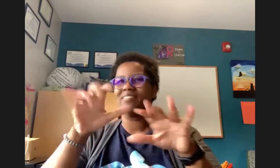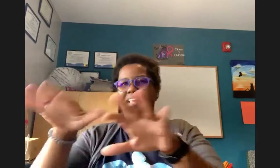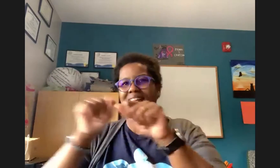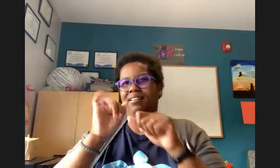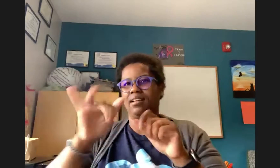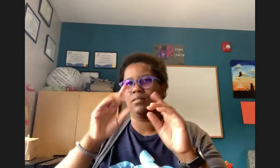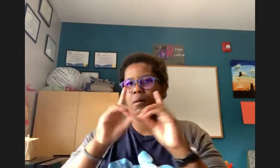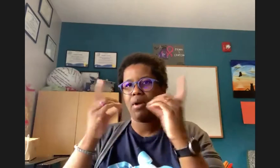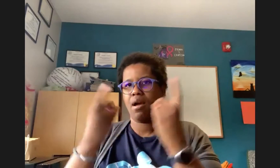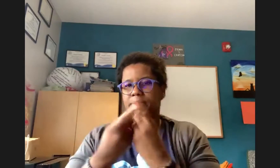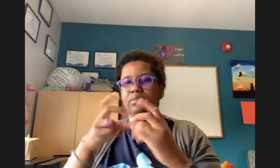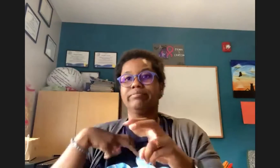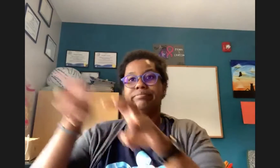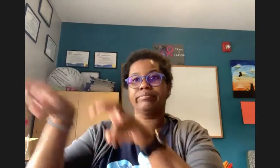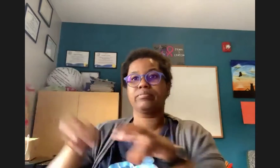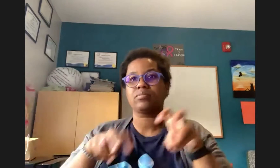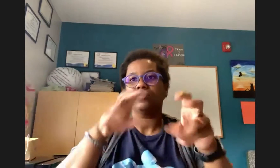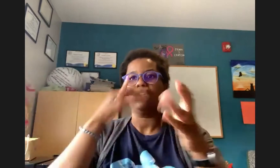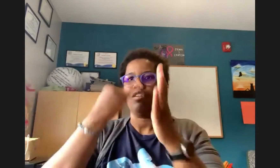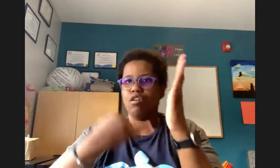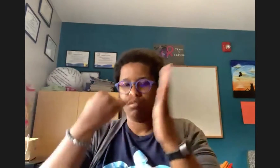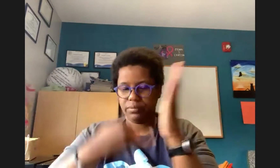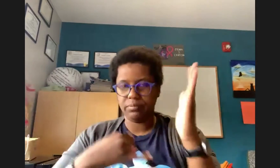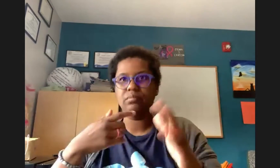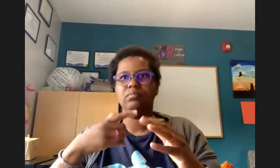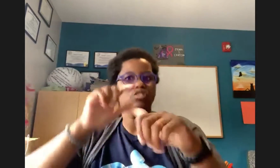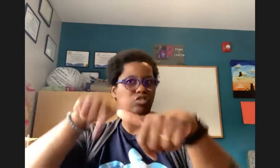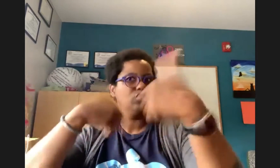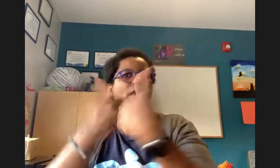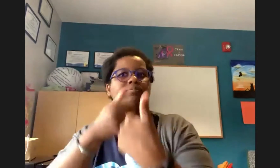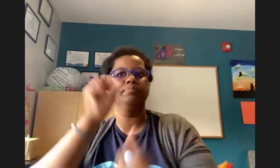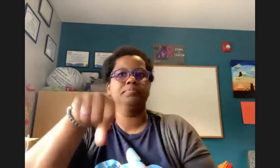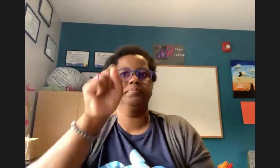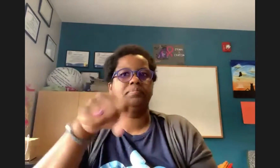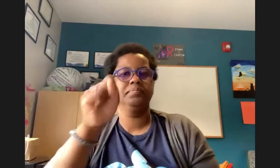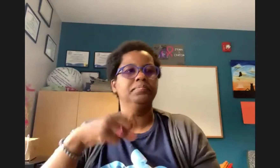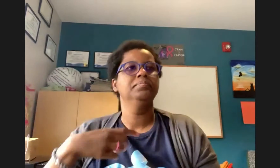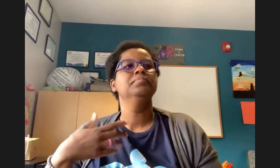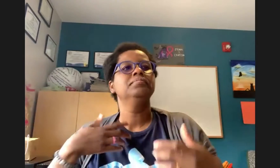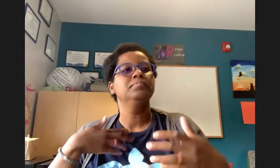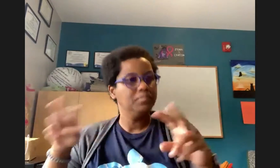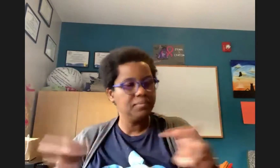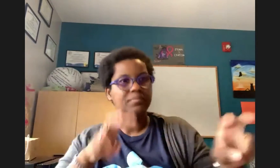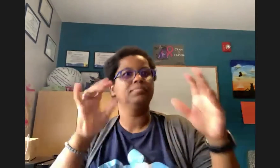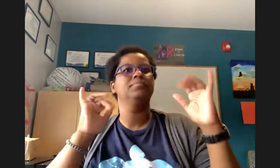But I did leave that department, and transfer to the Arts department. And it was challenging,